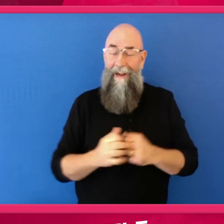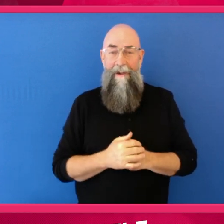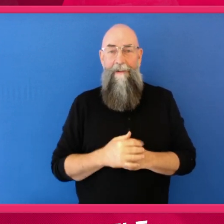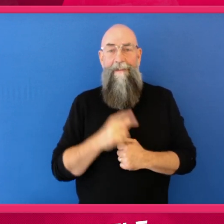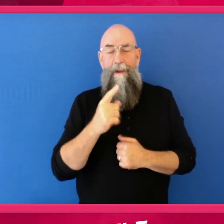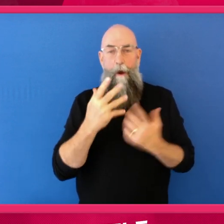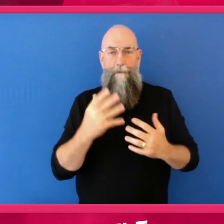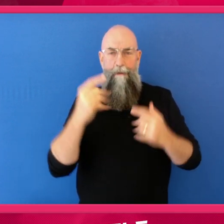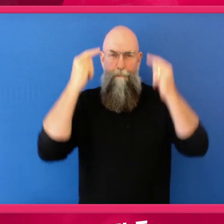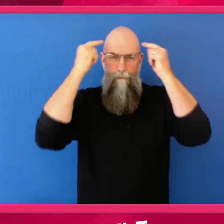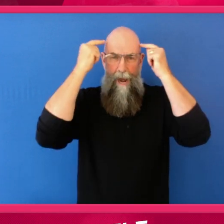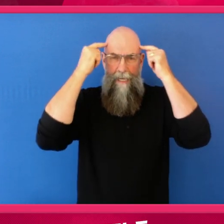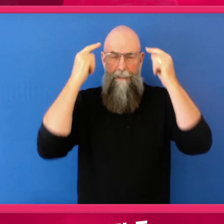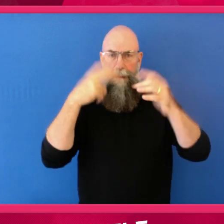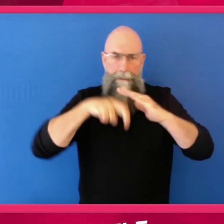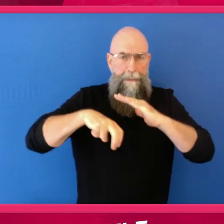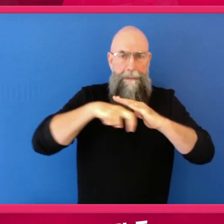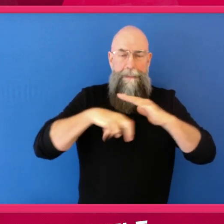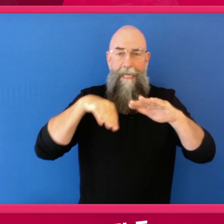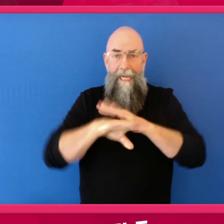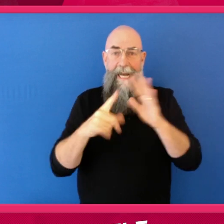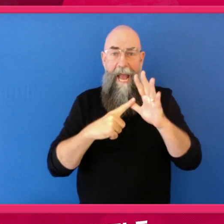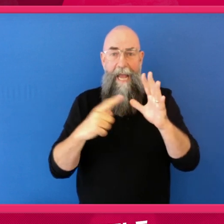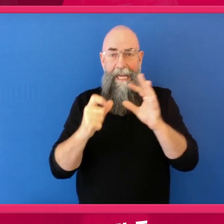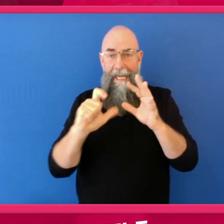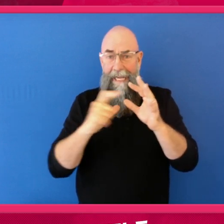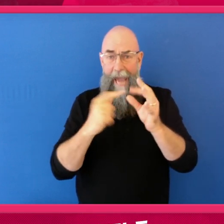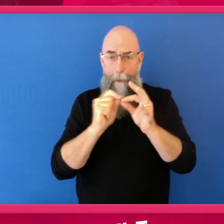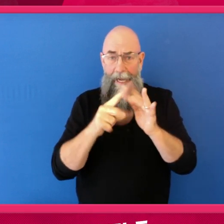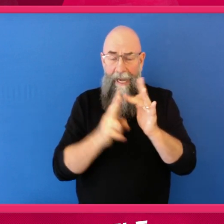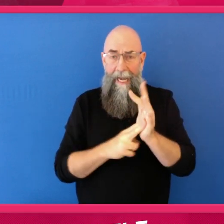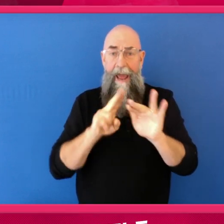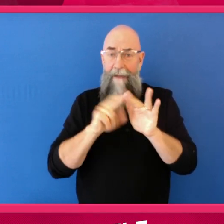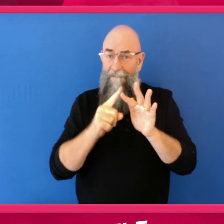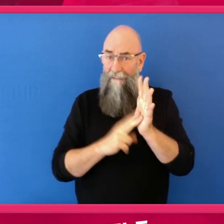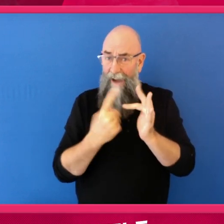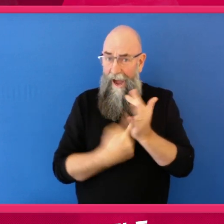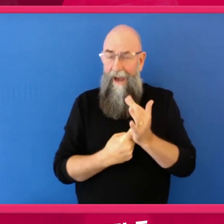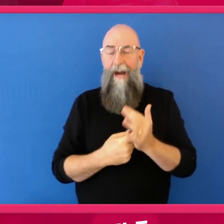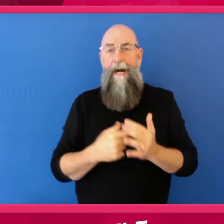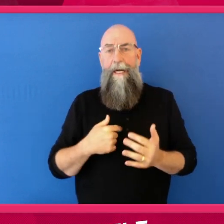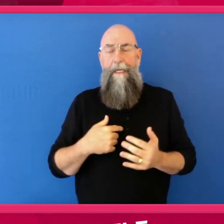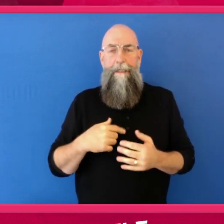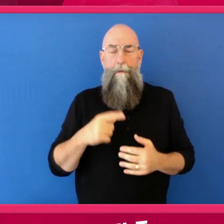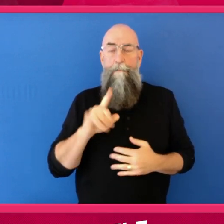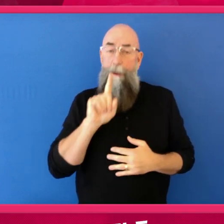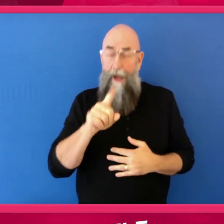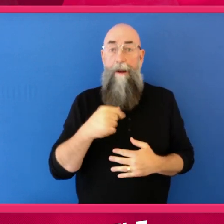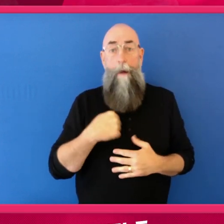But, I think, if there was one bloke that I would like to spend way too long with it